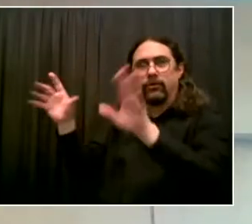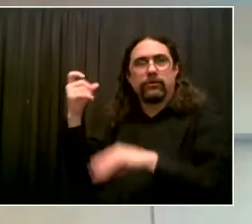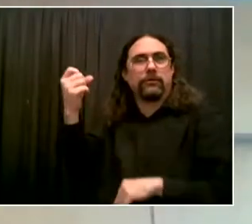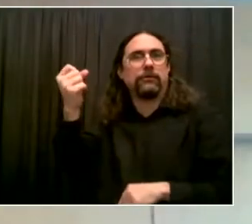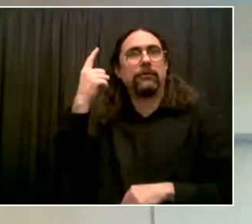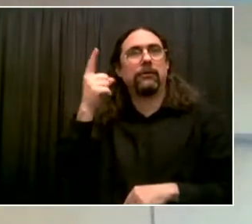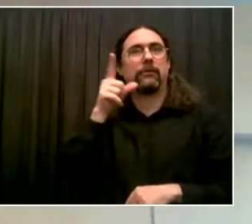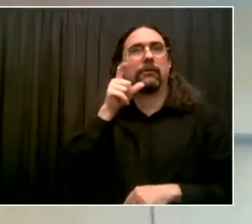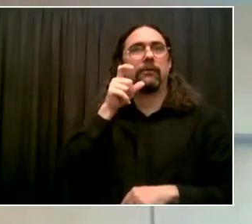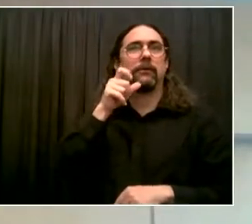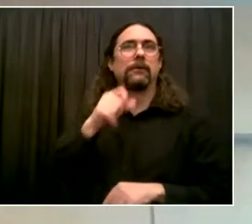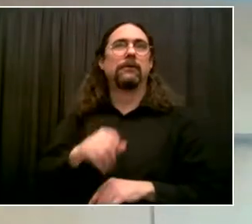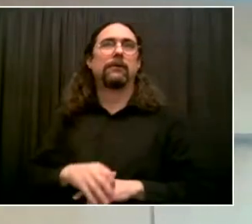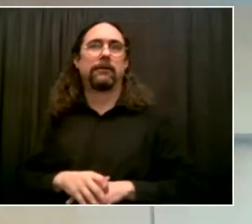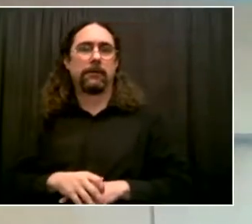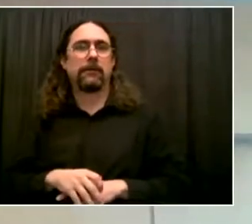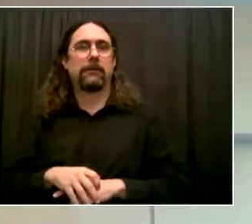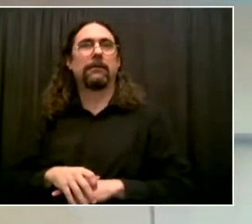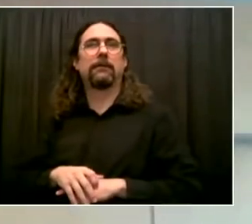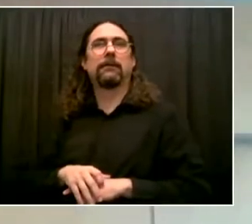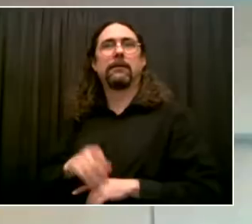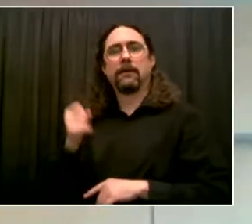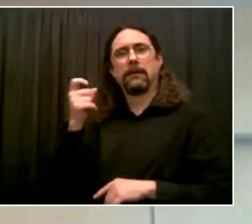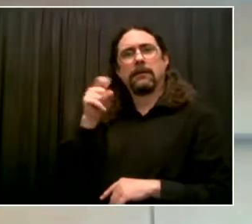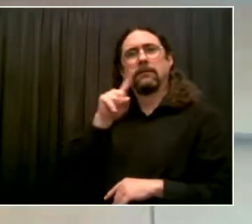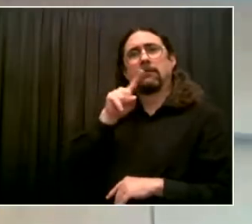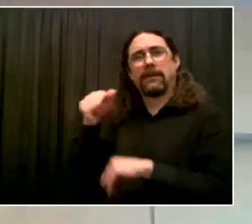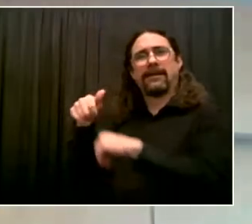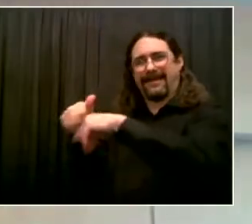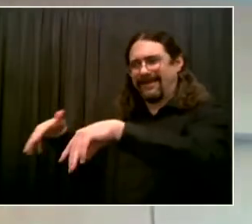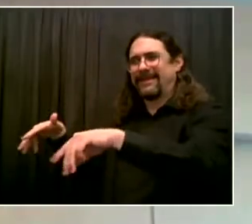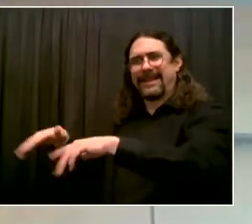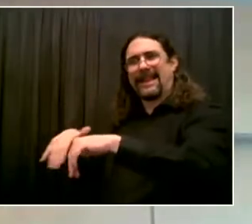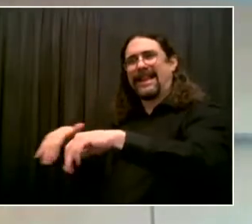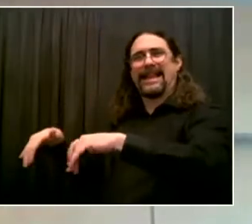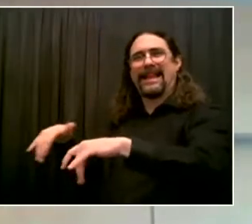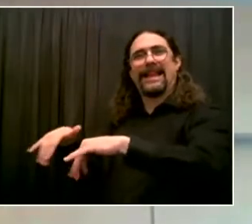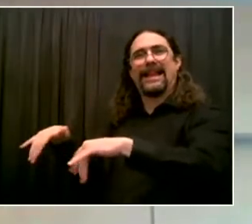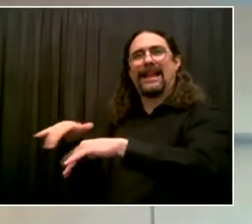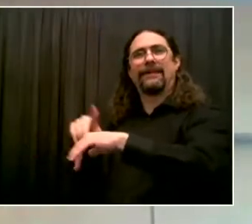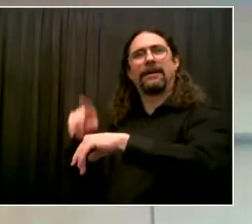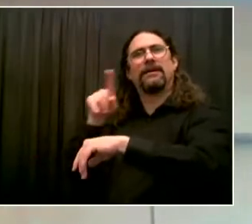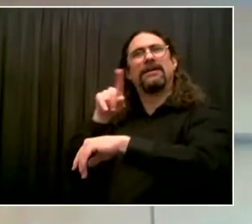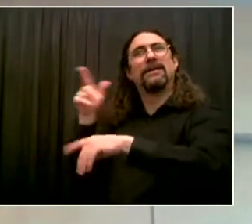BELIEVE IT'S LESS THAN 1% OF OUR